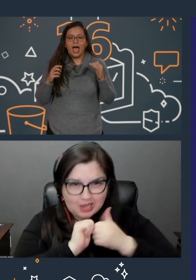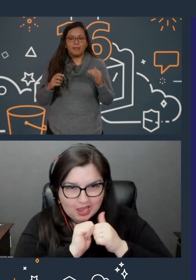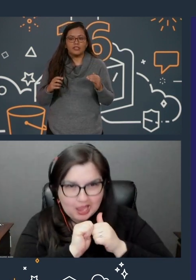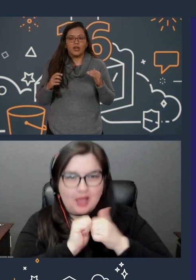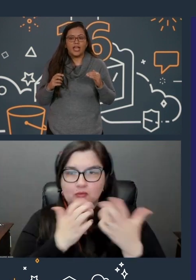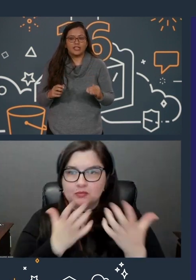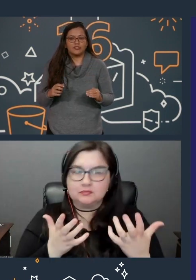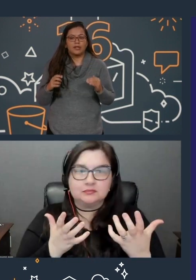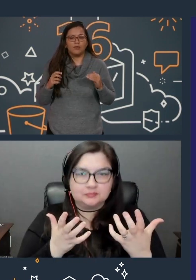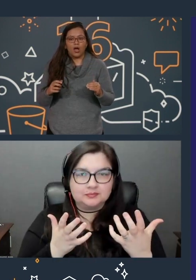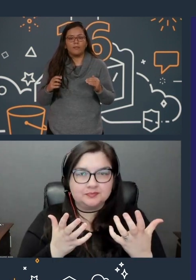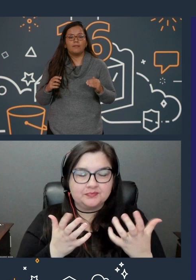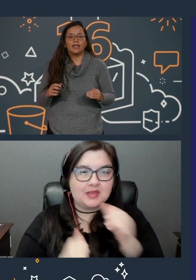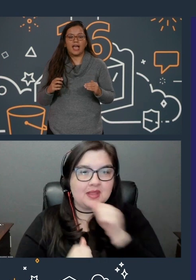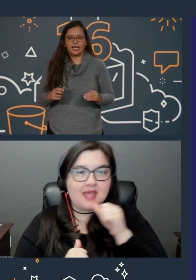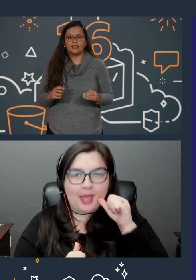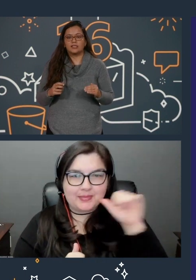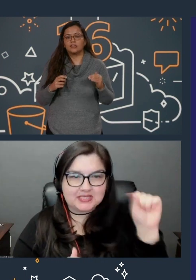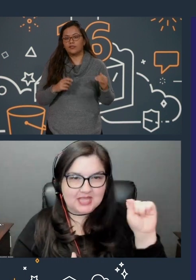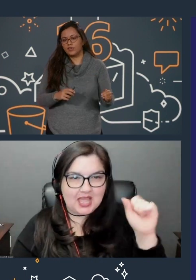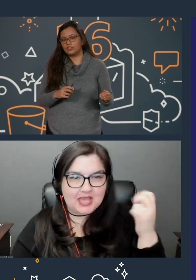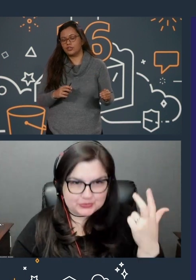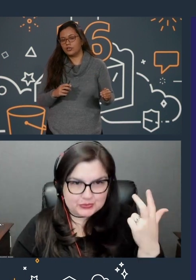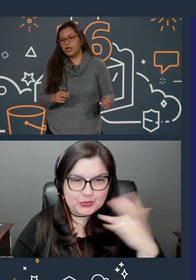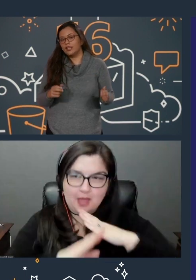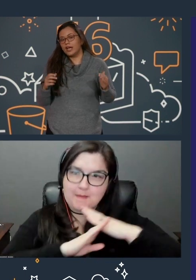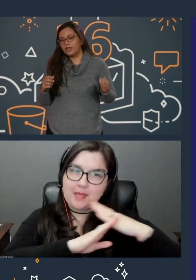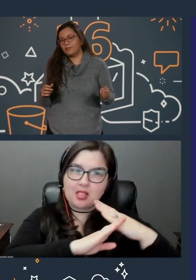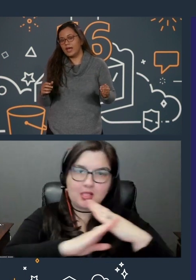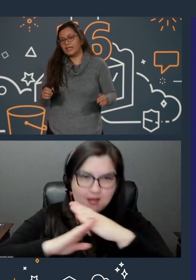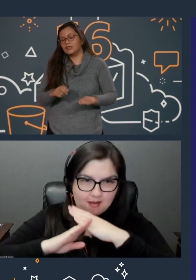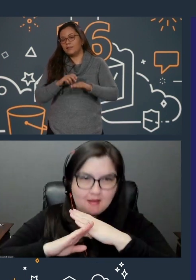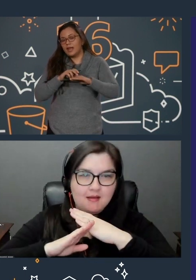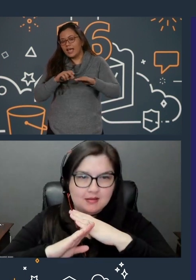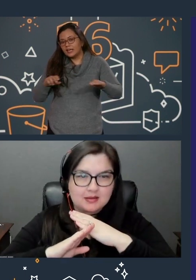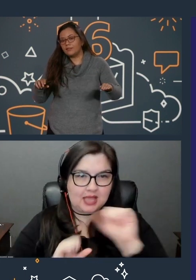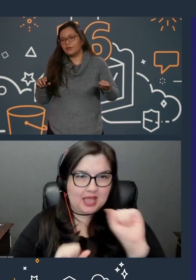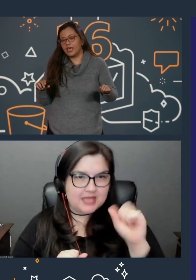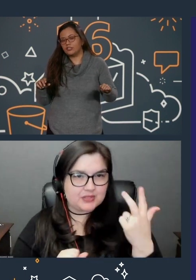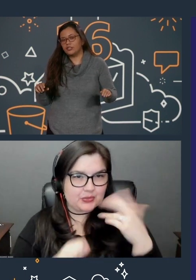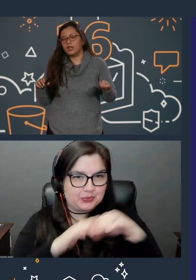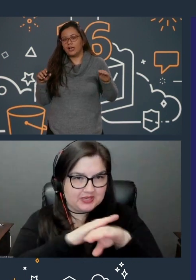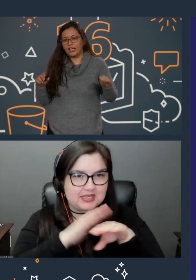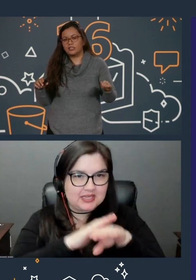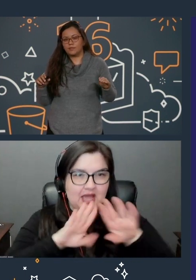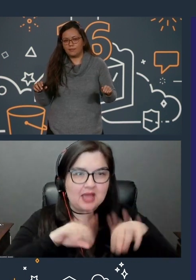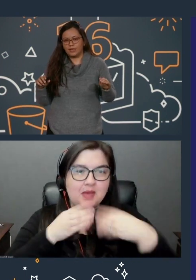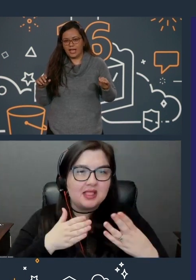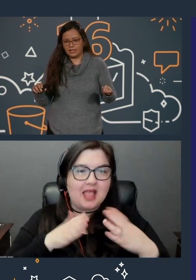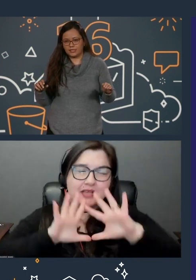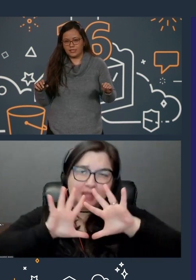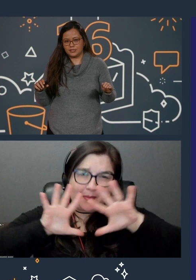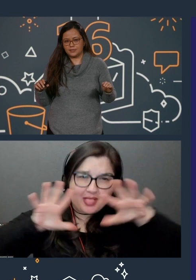Amazon S3 Block Public Access is a feature that applies a blanket protection against public access.